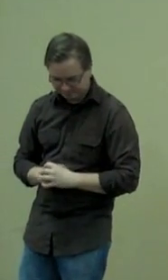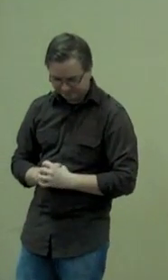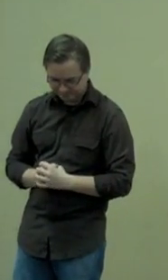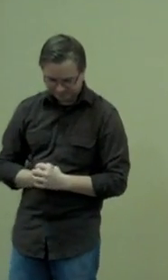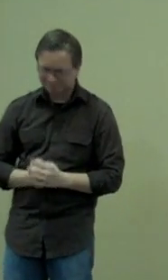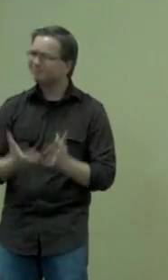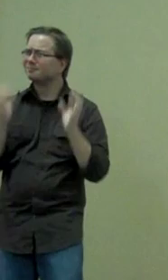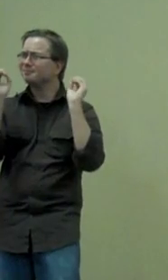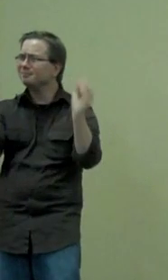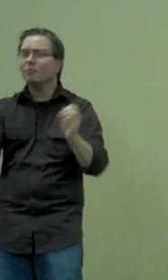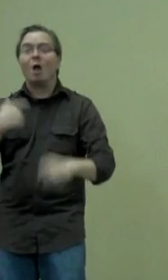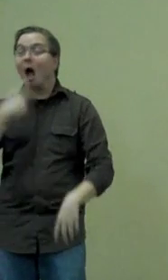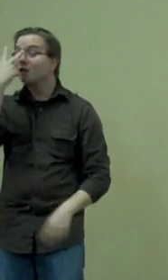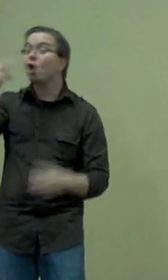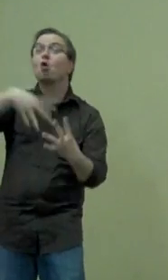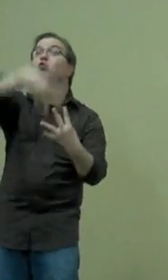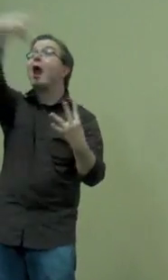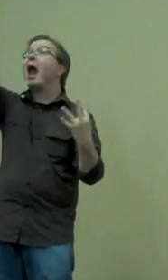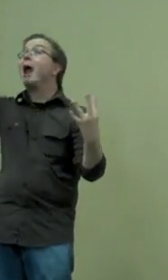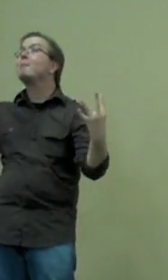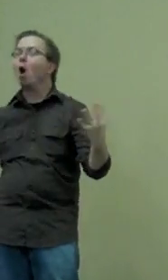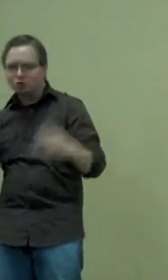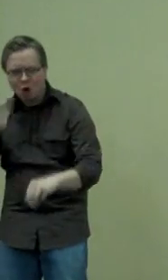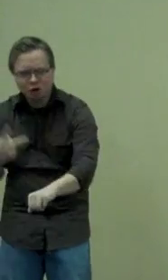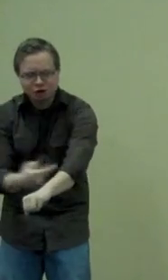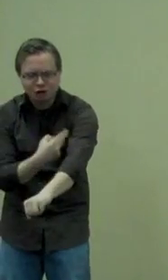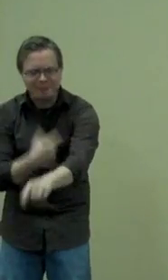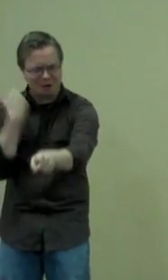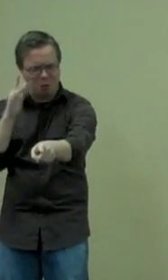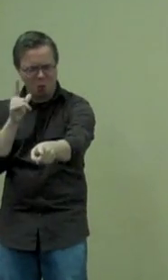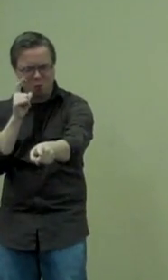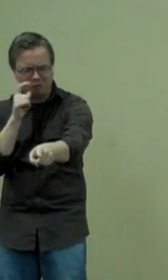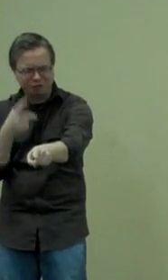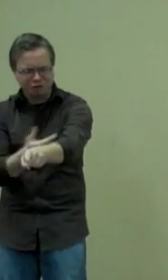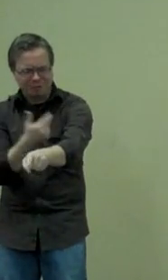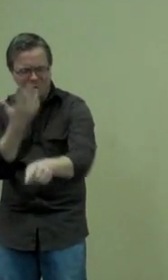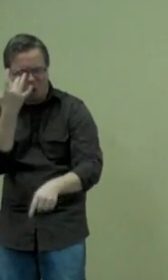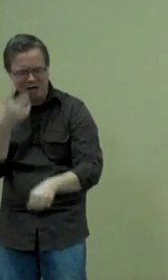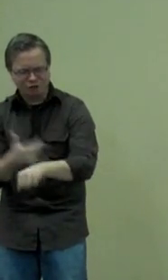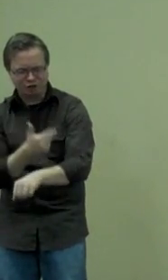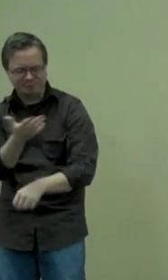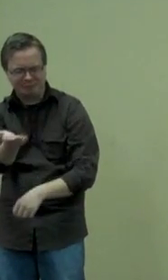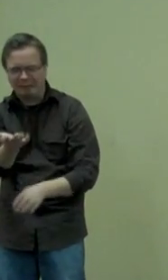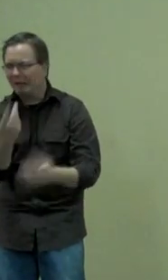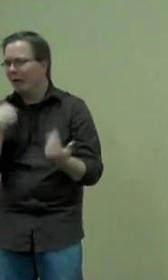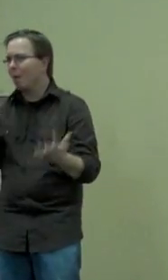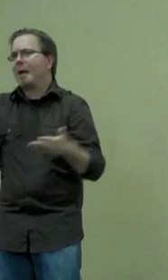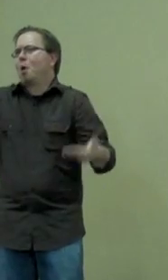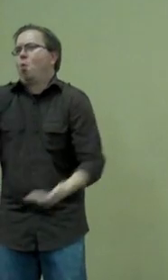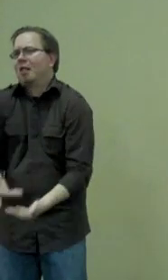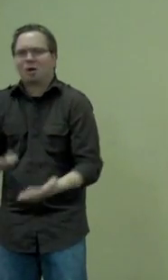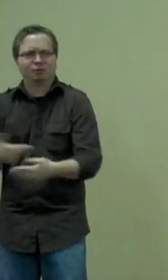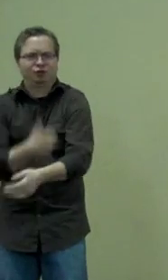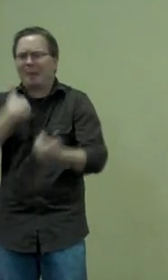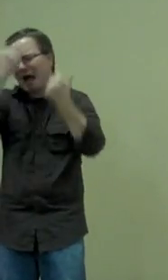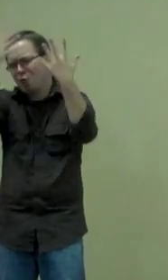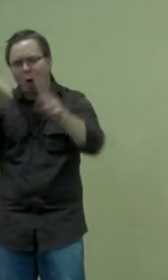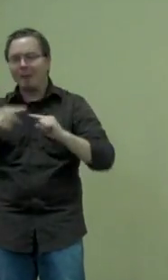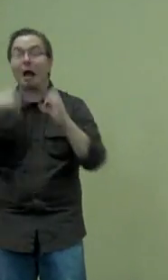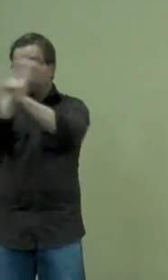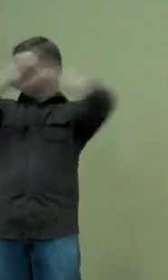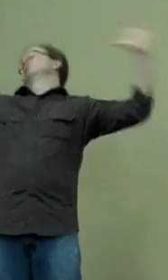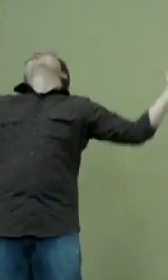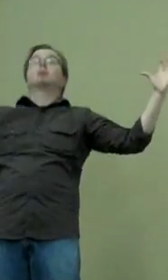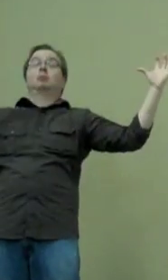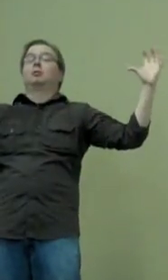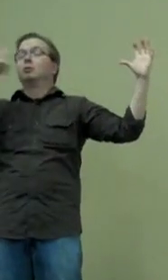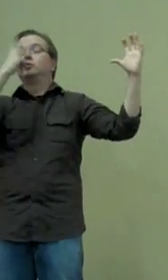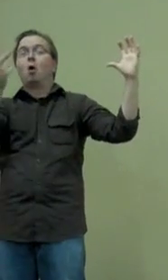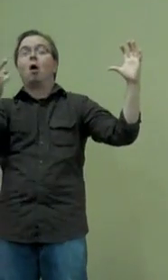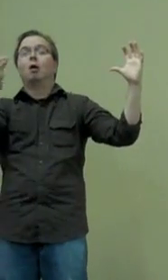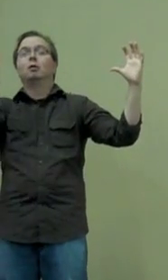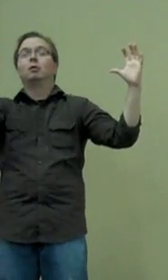And I'm like, yea, I don't want to brag but yeah, I know what I've done.